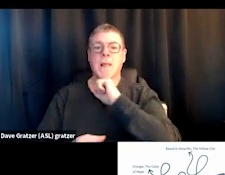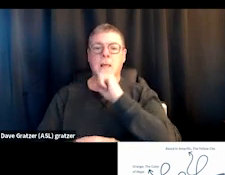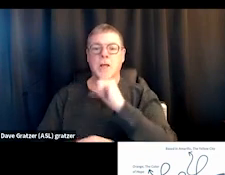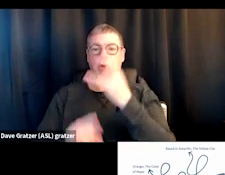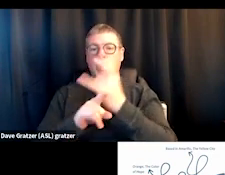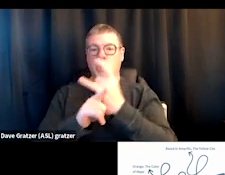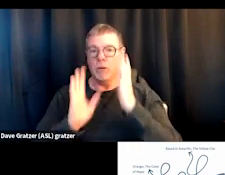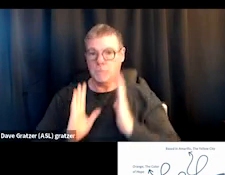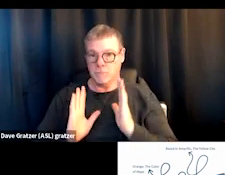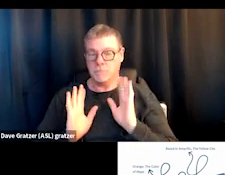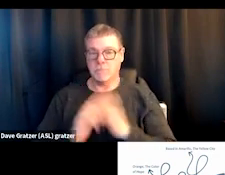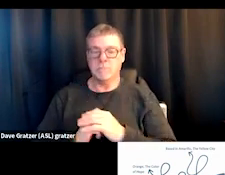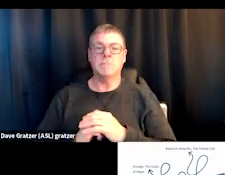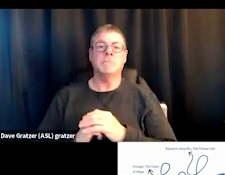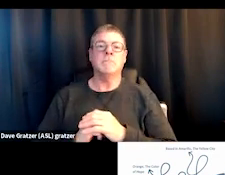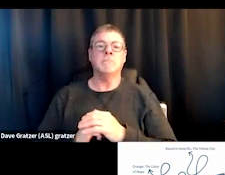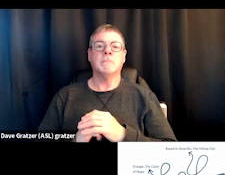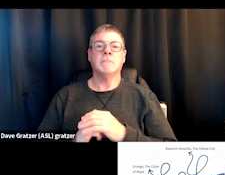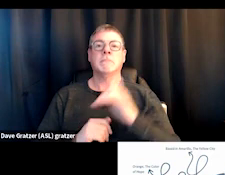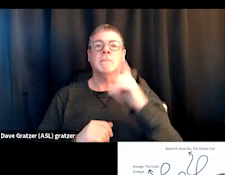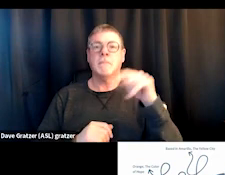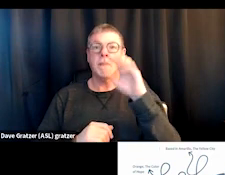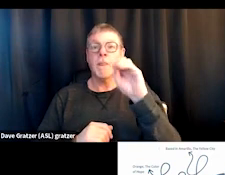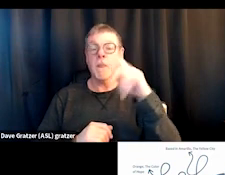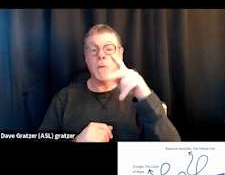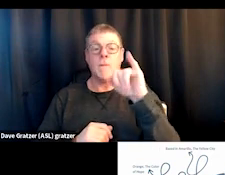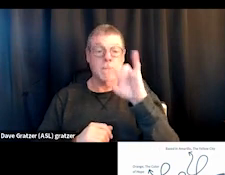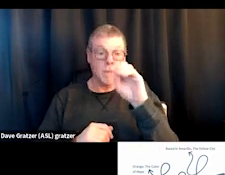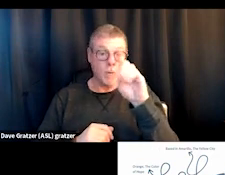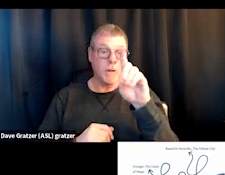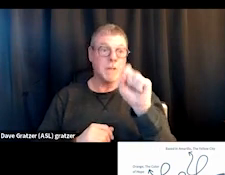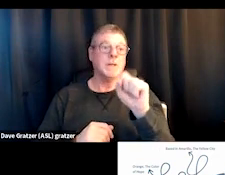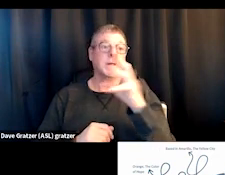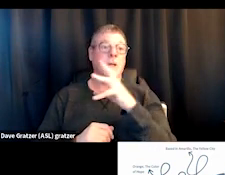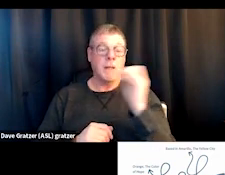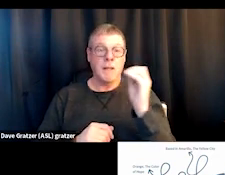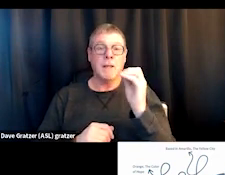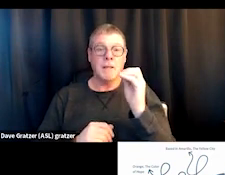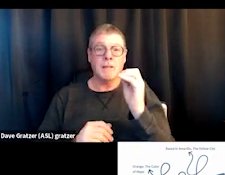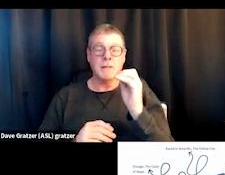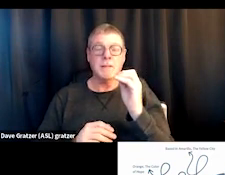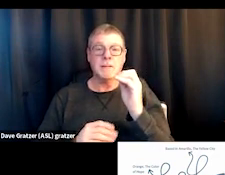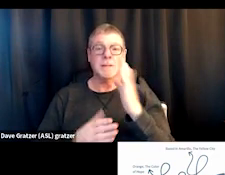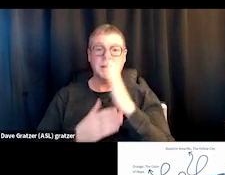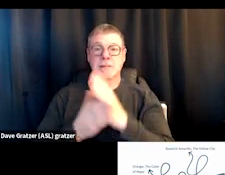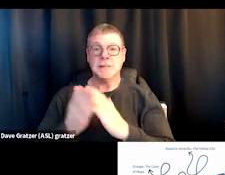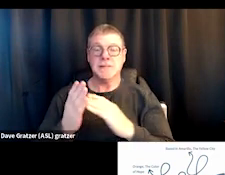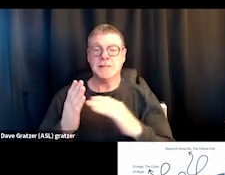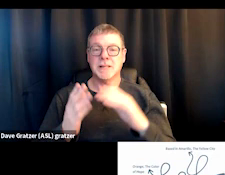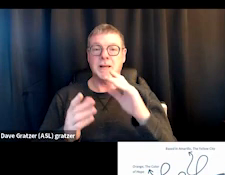And these substances, the opioids, certainly, but then some of, you know, the synthetic drugs that have been produced,